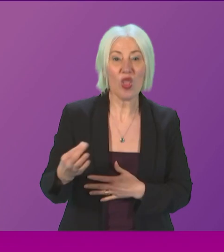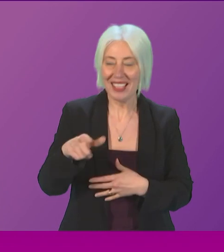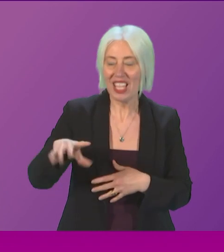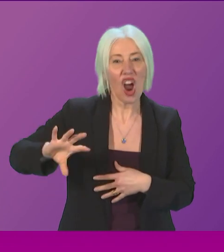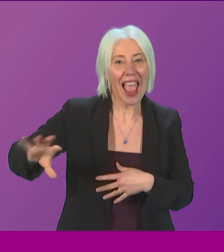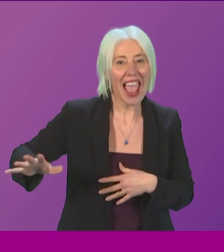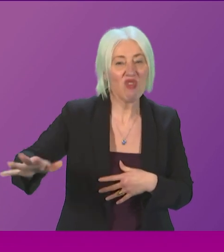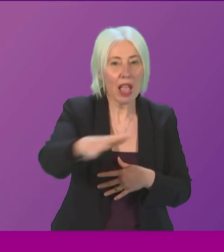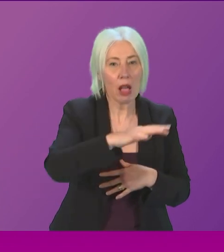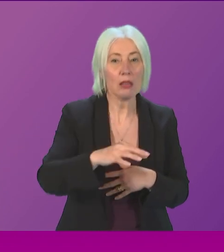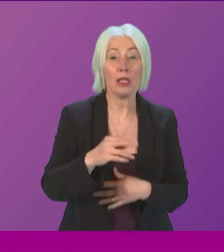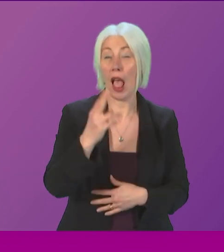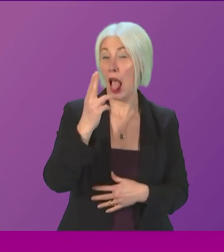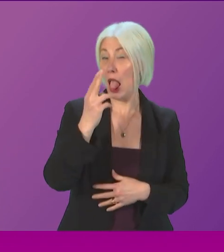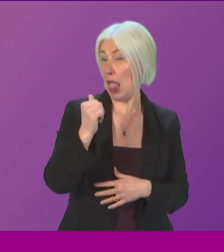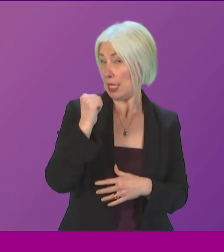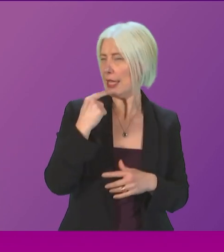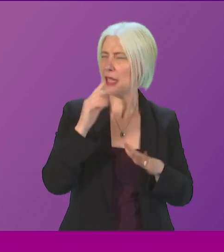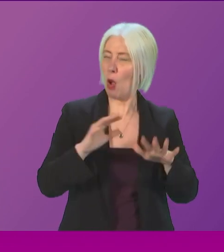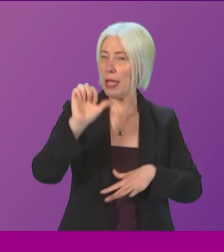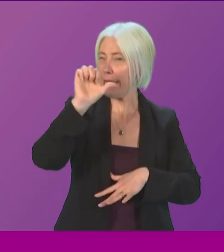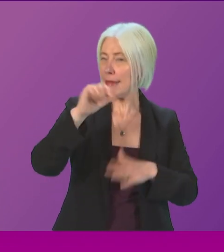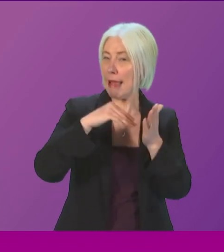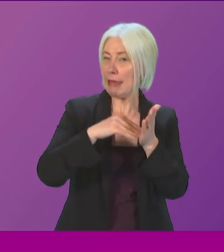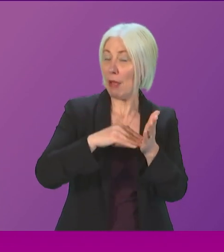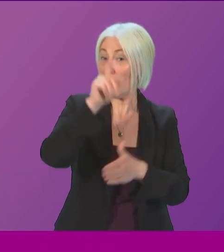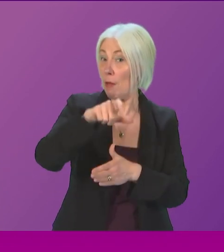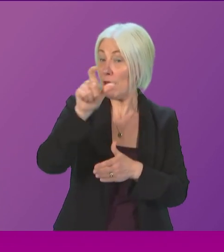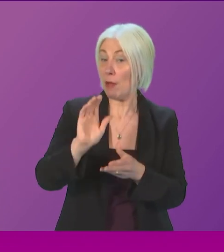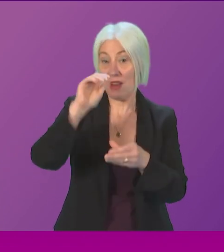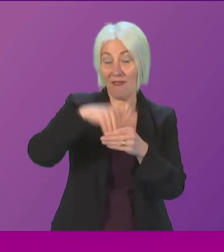Last night, it was estimated that 6 million people had taken part in the big help out.